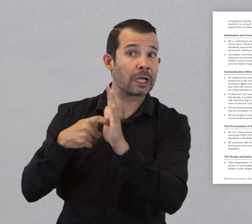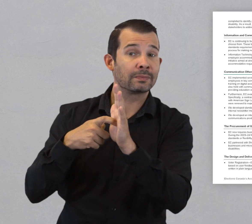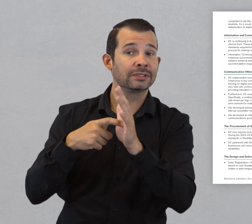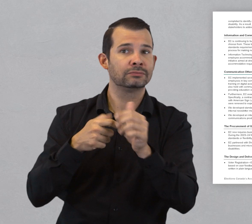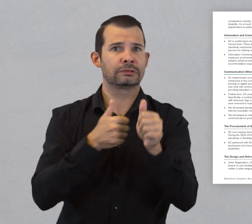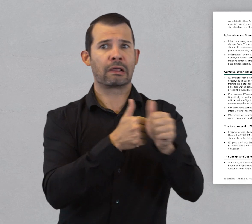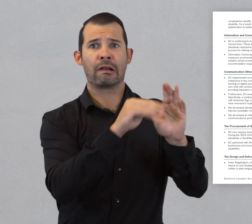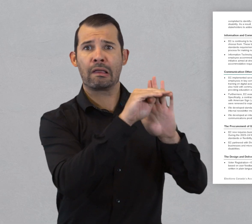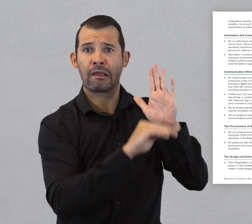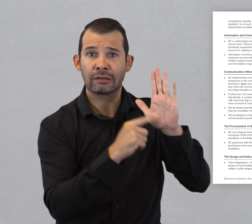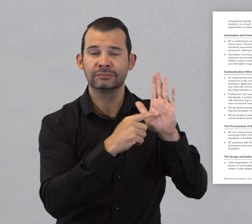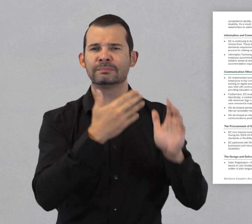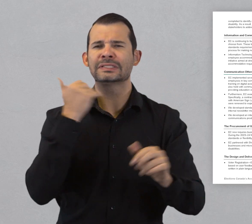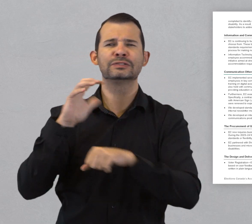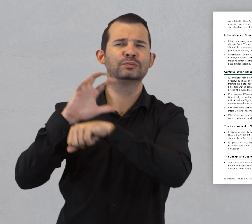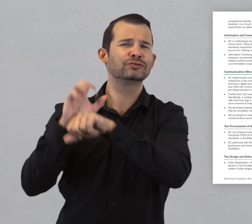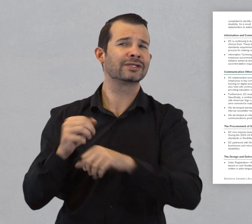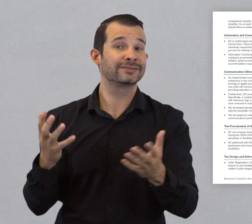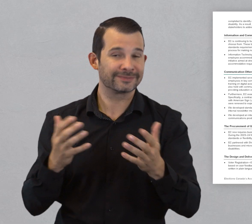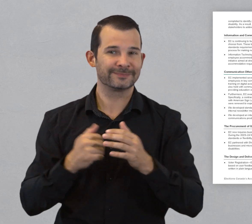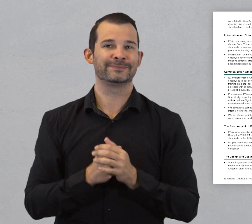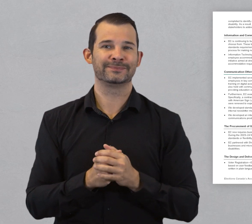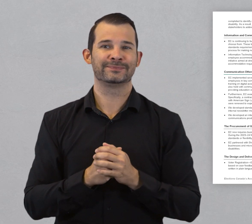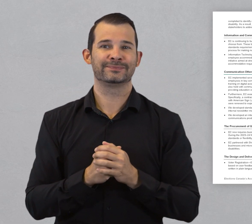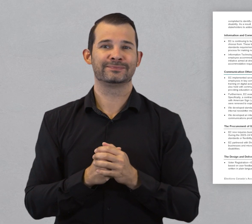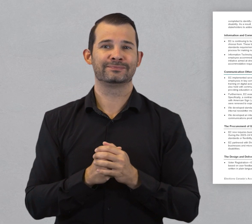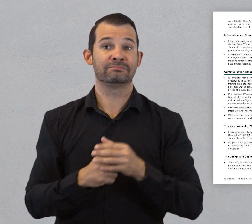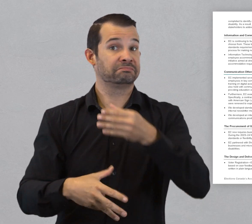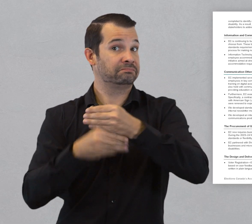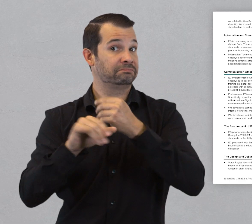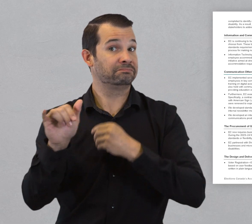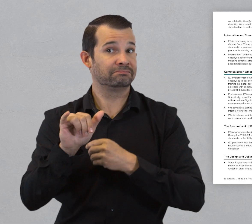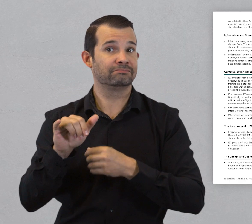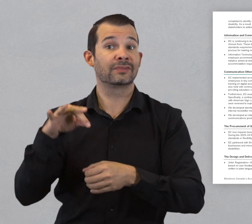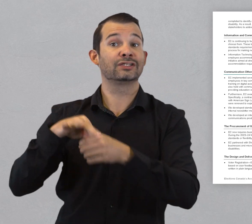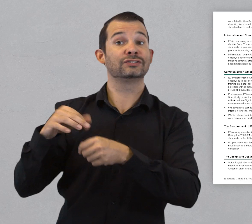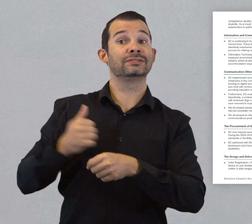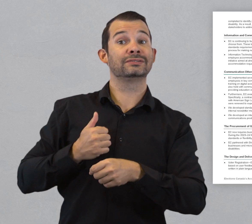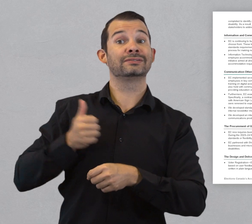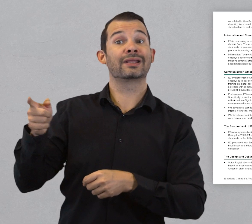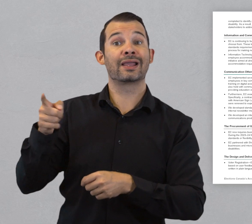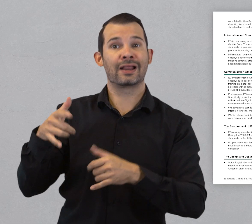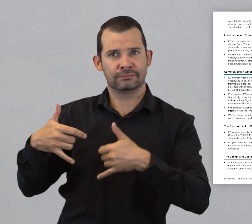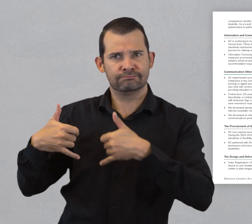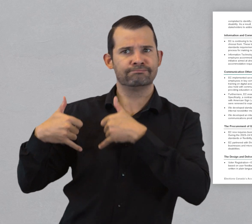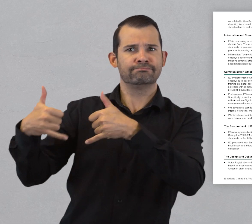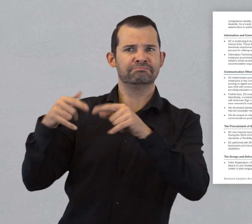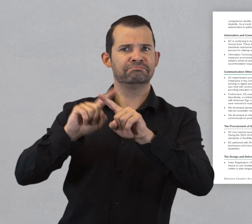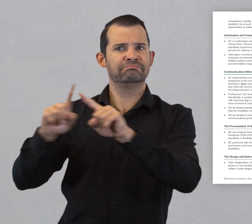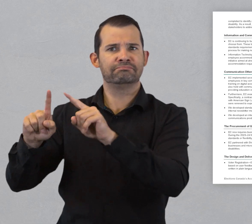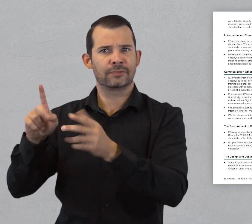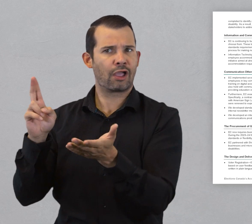requirements, guidelines and best practices. • Furthermore, EC awarded a number of contracts